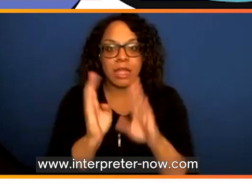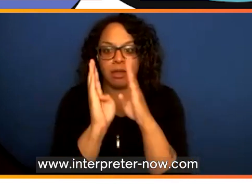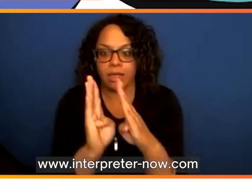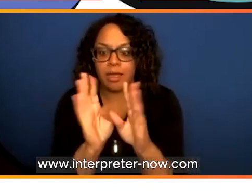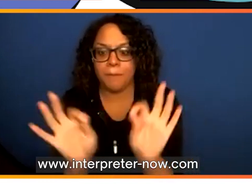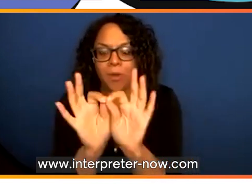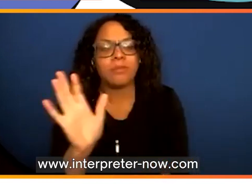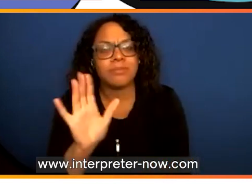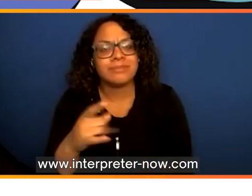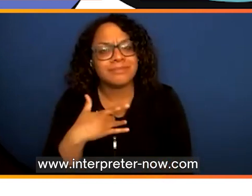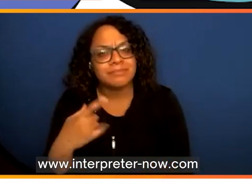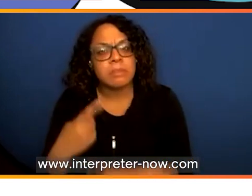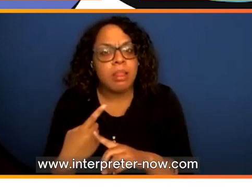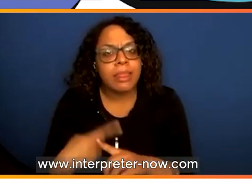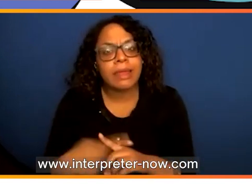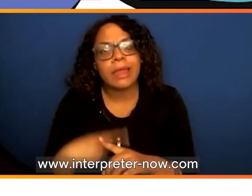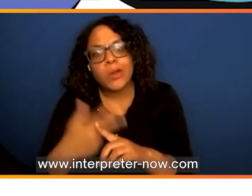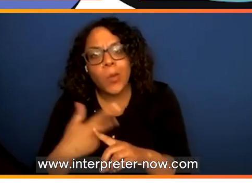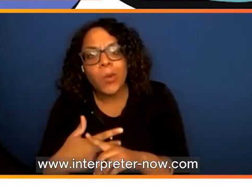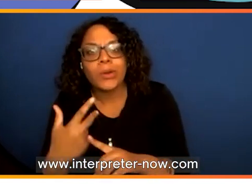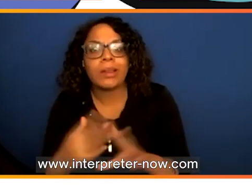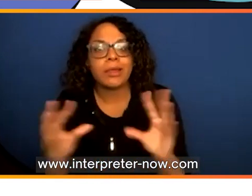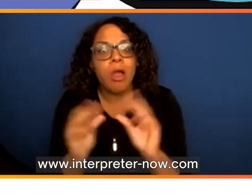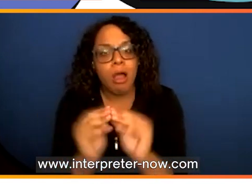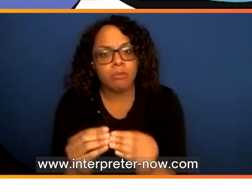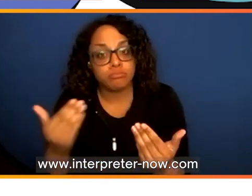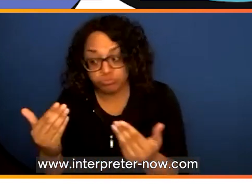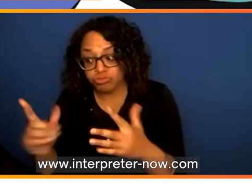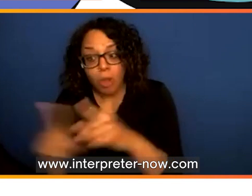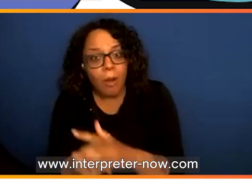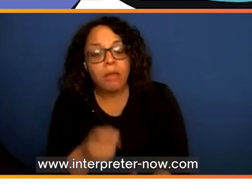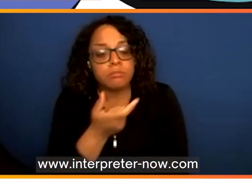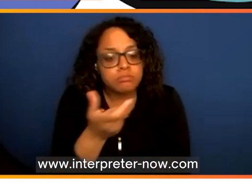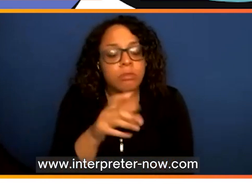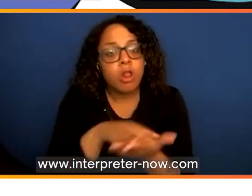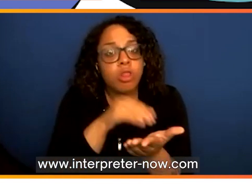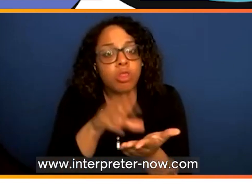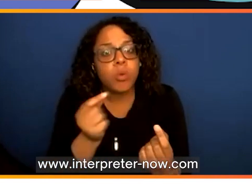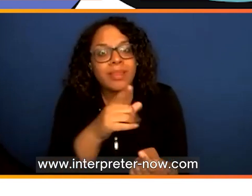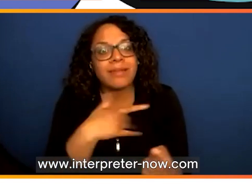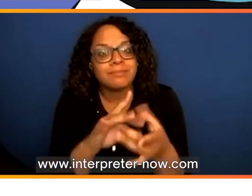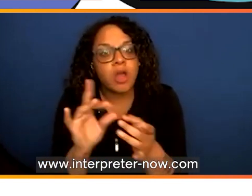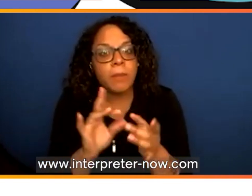So those are my main three things. One, when in doubt, do something. Stand up, speak up,